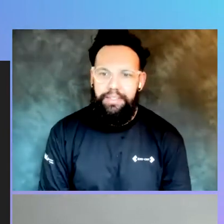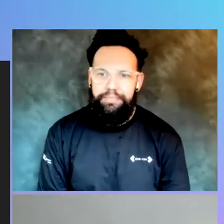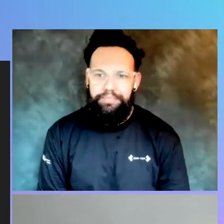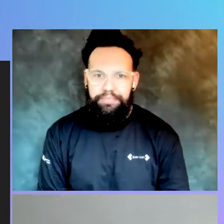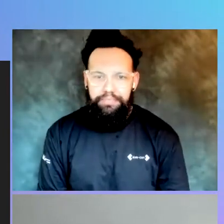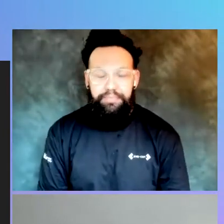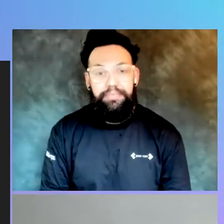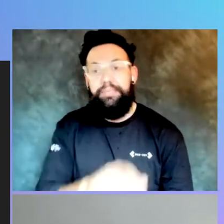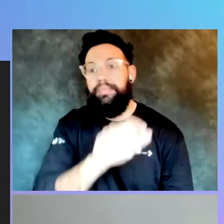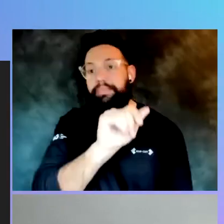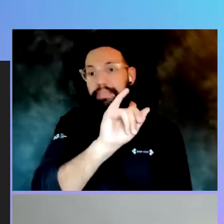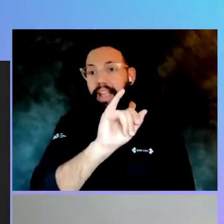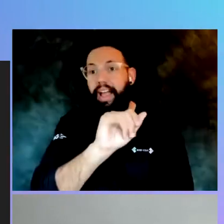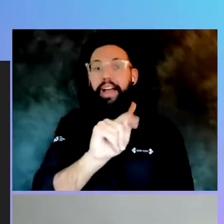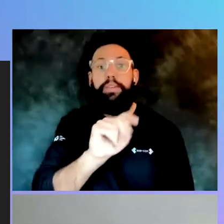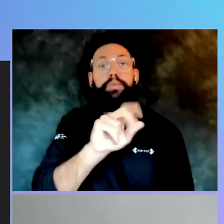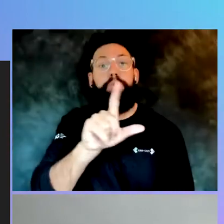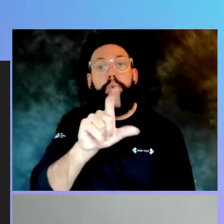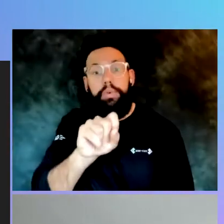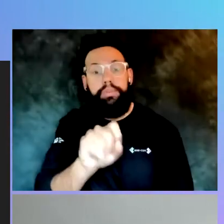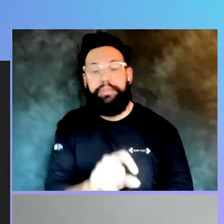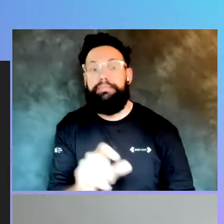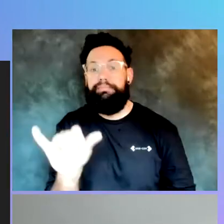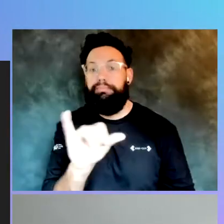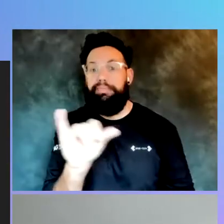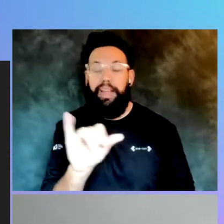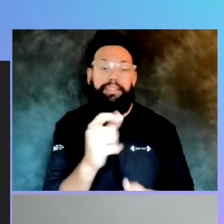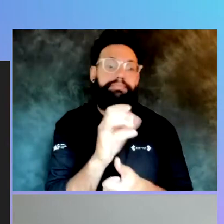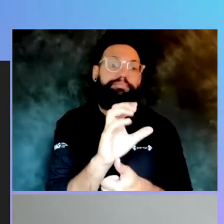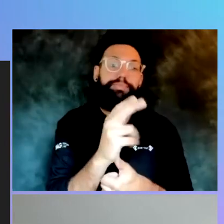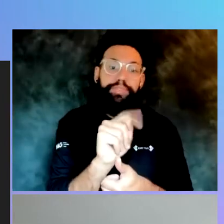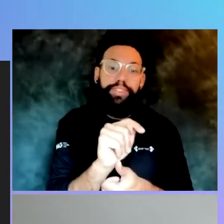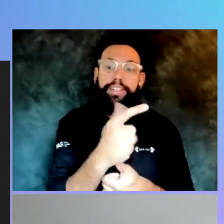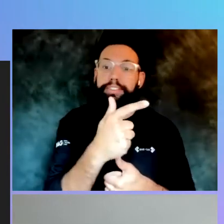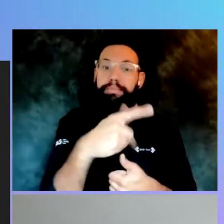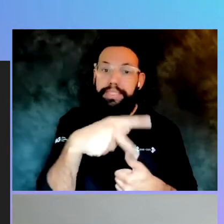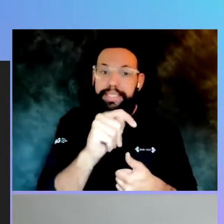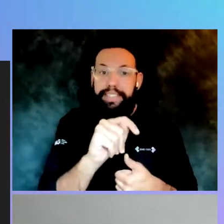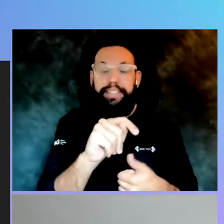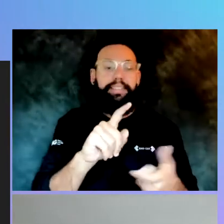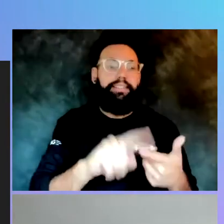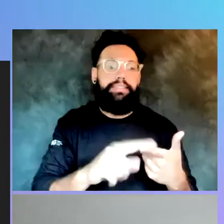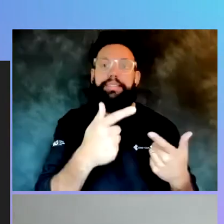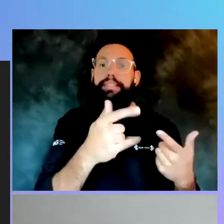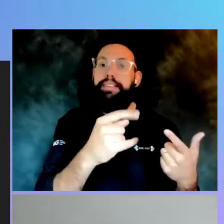GitHub copilot chat, GPT and others have the potential to